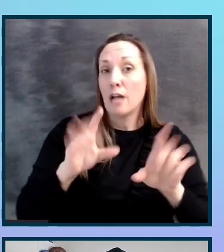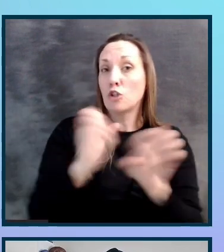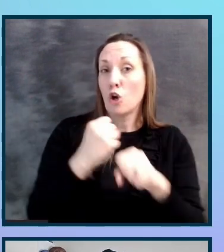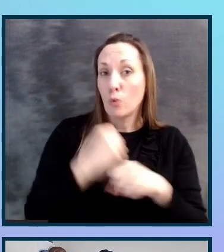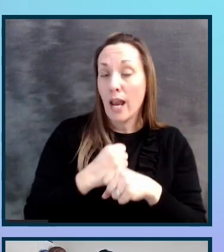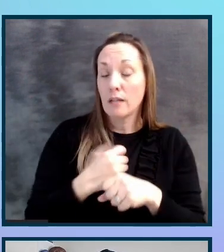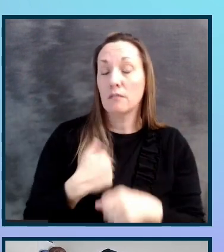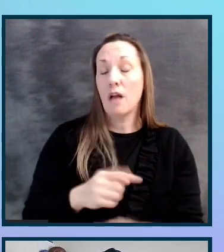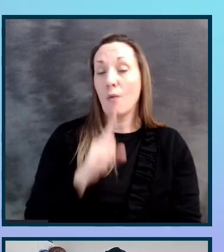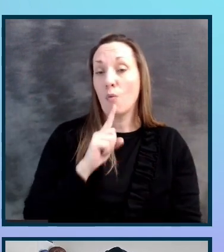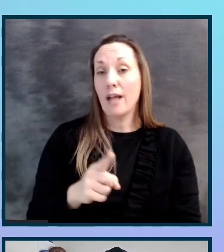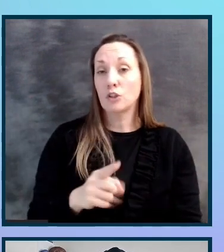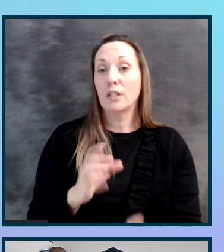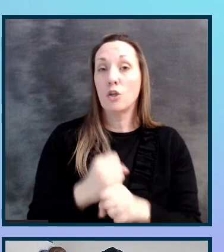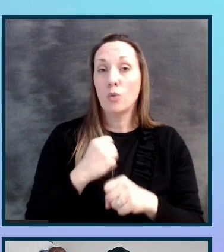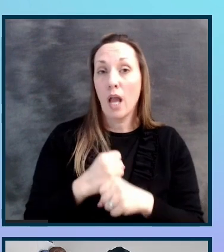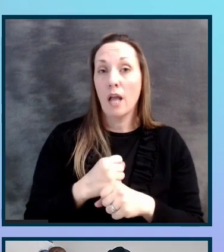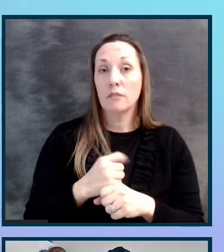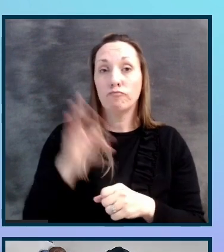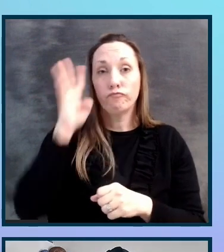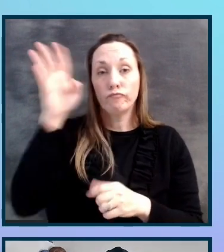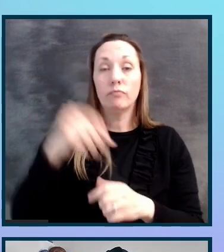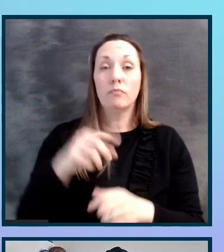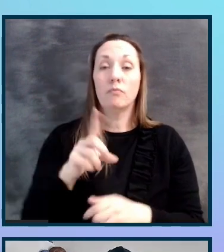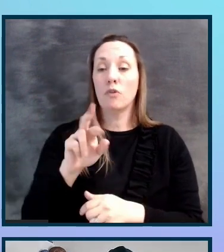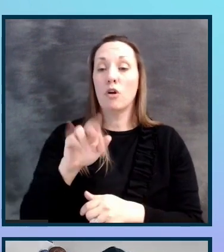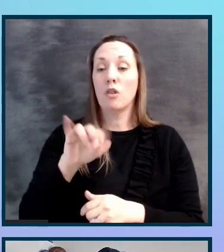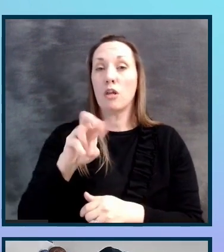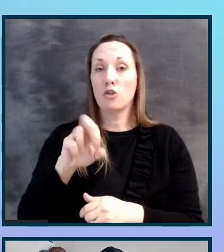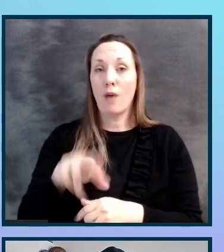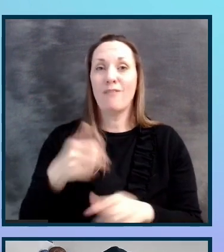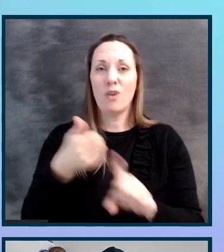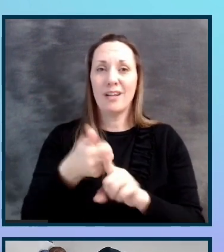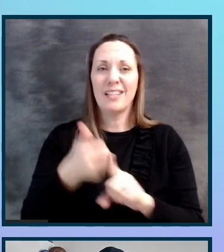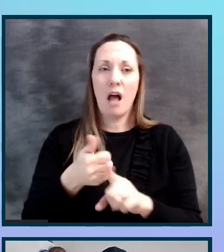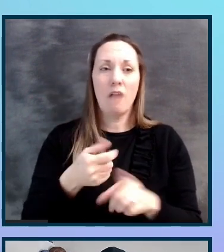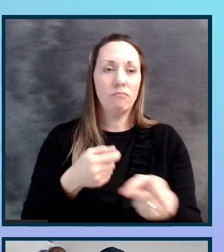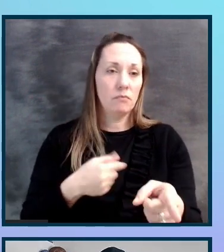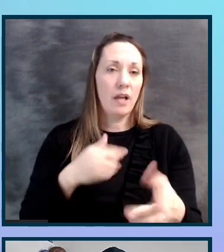I would actually create the driver itself. Create it in this case here, I'm just using Chrome.